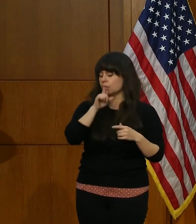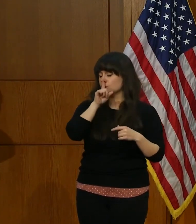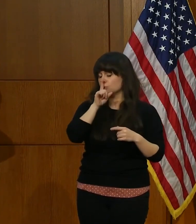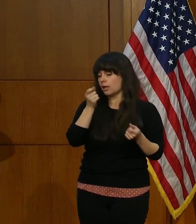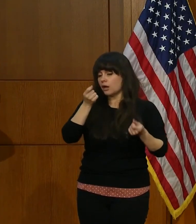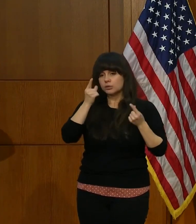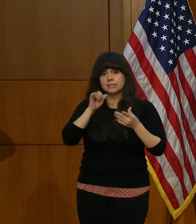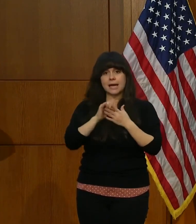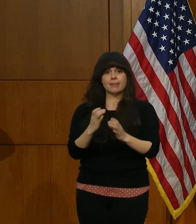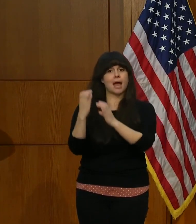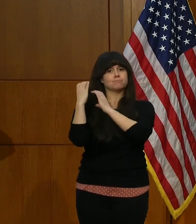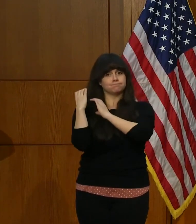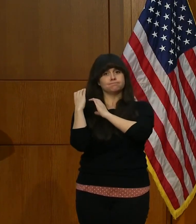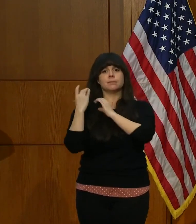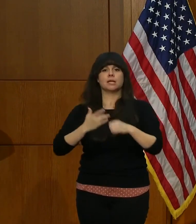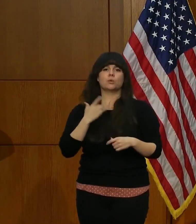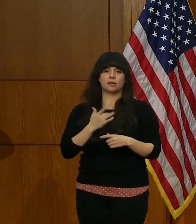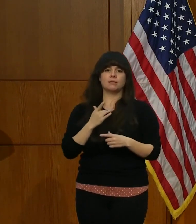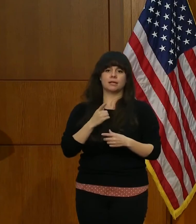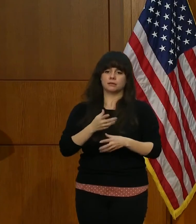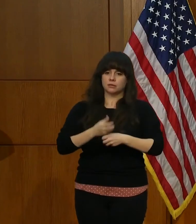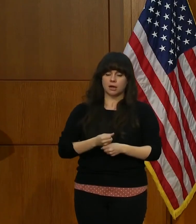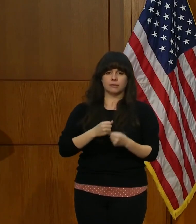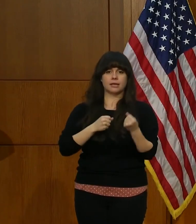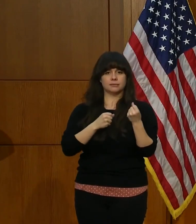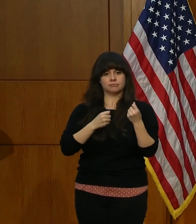THIS AND WE ARE TRULY DEDICATED